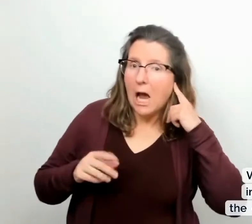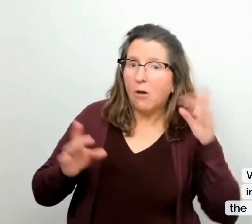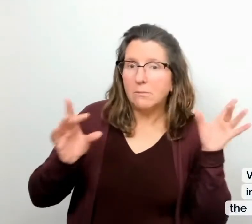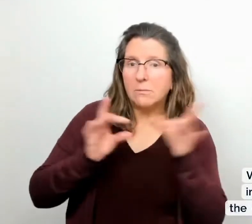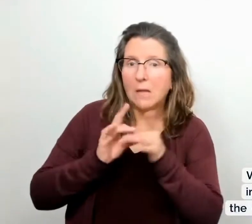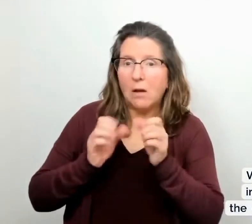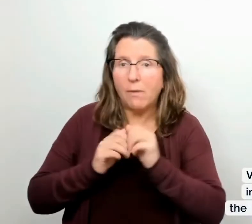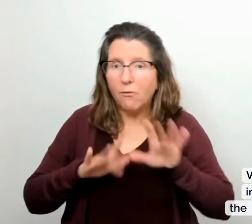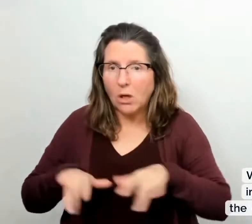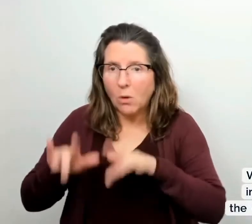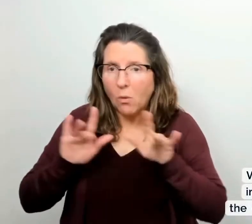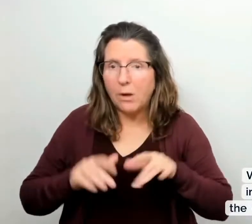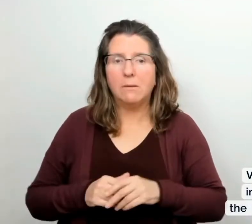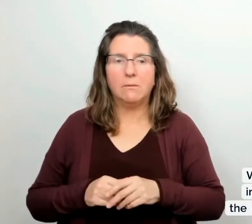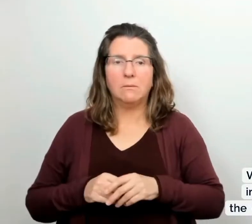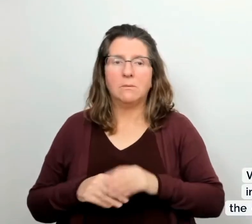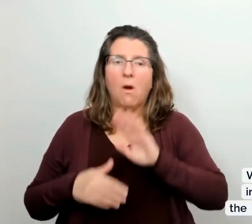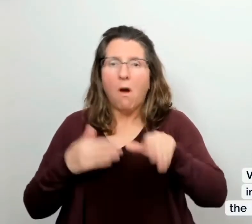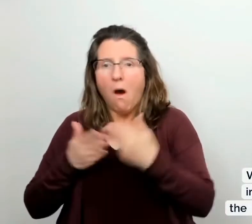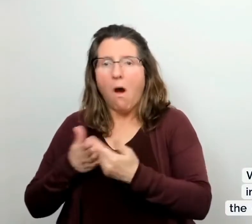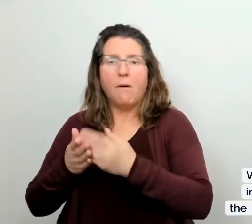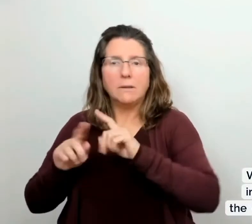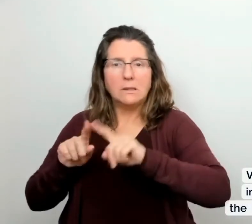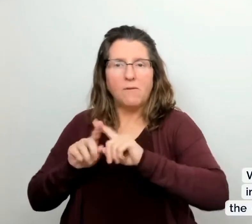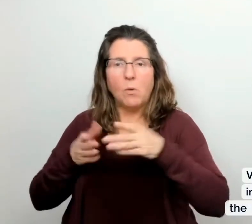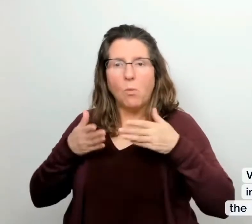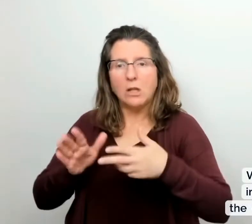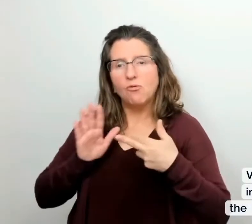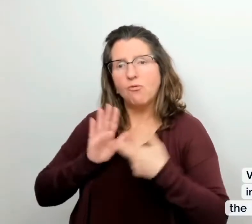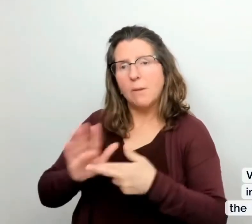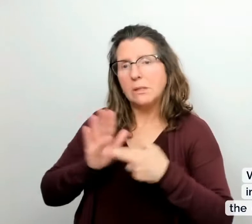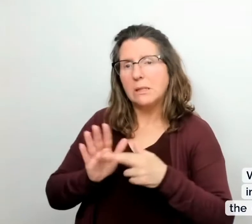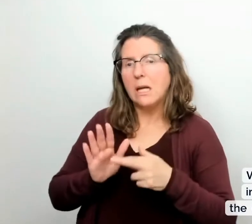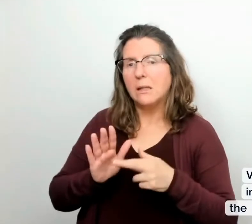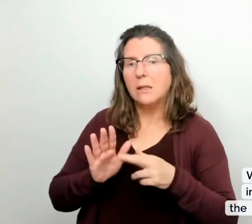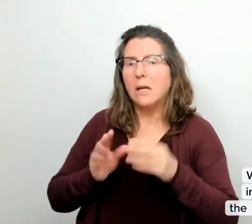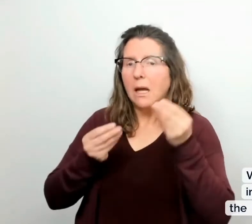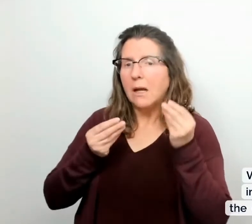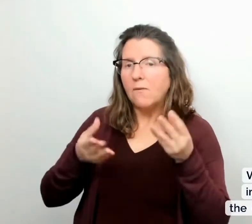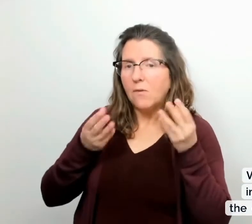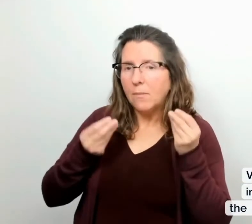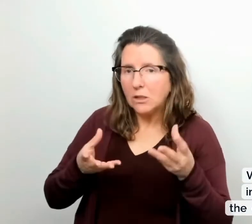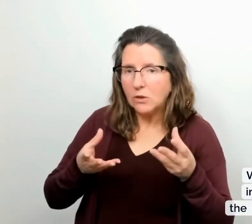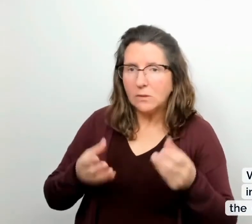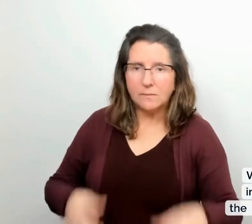Students also included sound effects in their movies. So we used multiple means to represent the information.